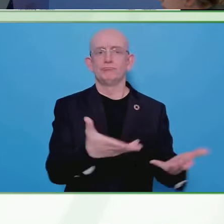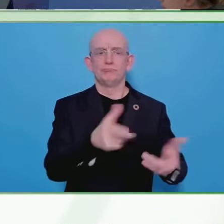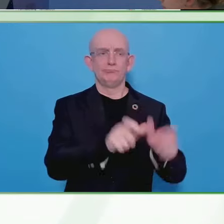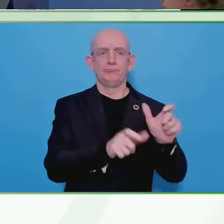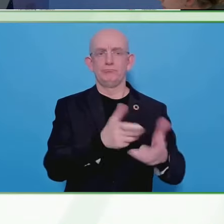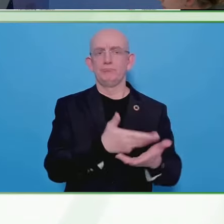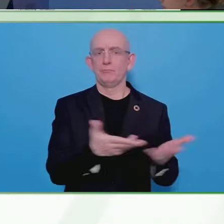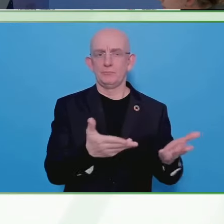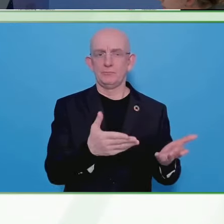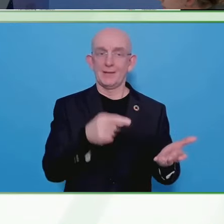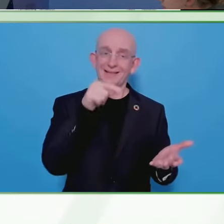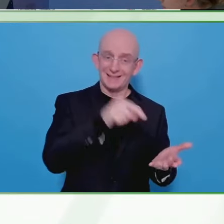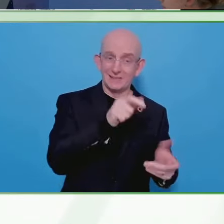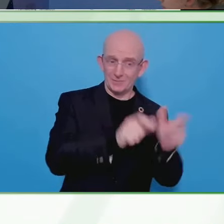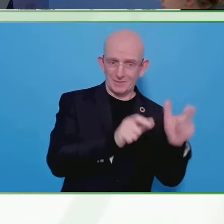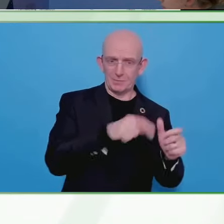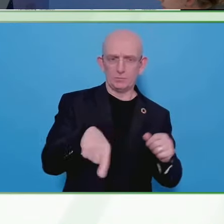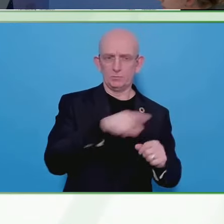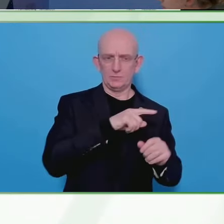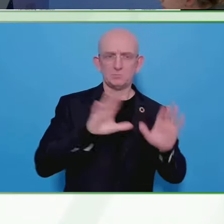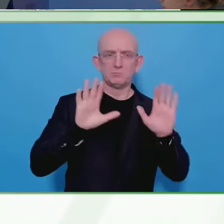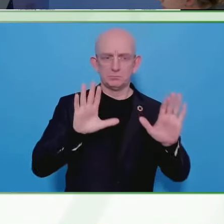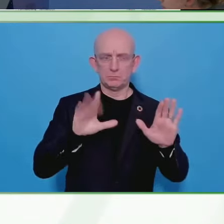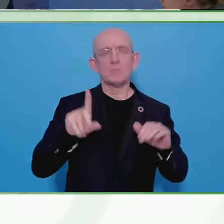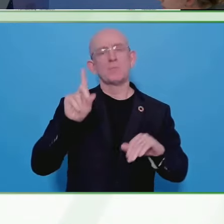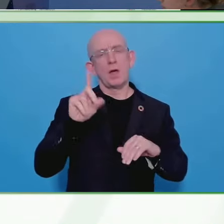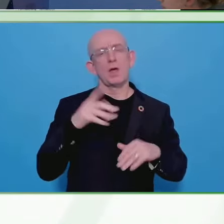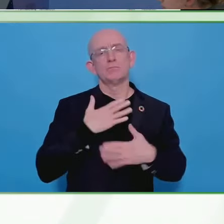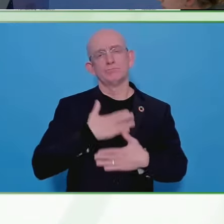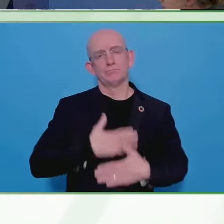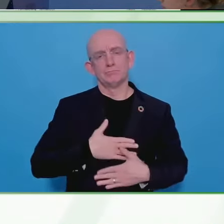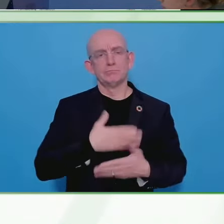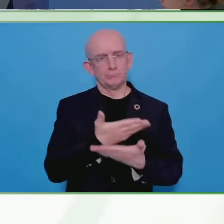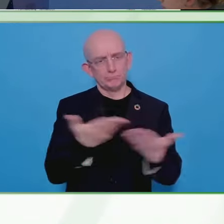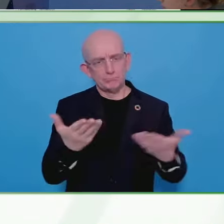partners in every Sigel state the United States but in the UAE we